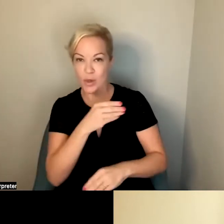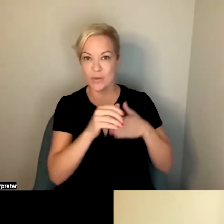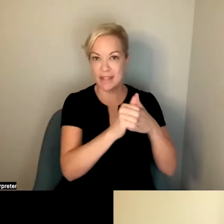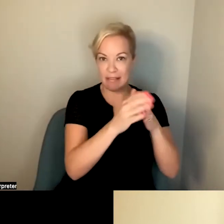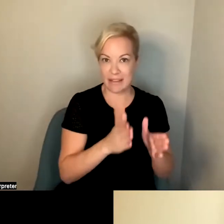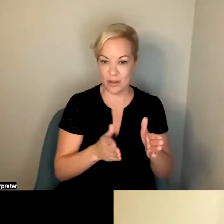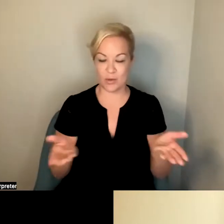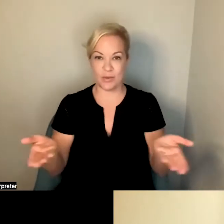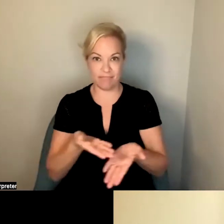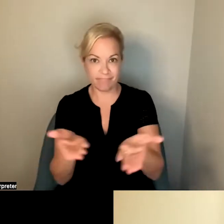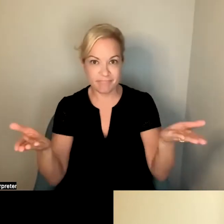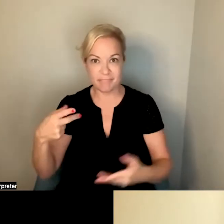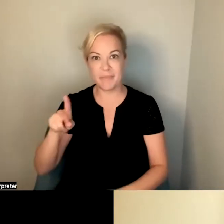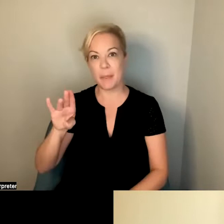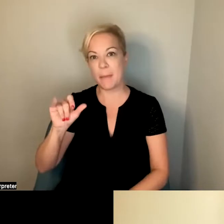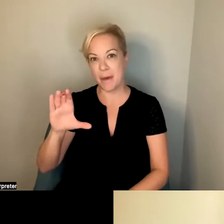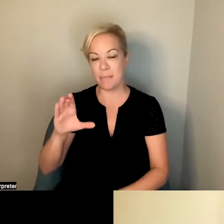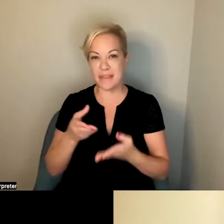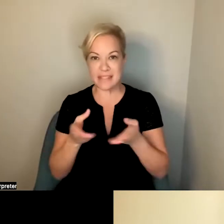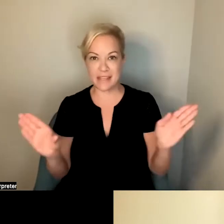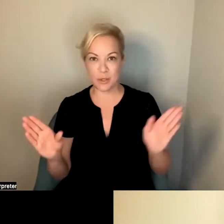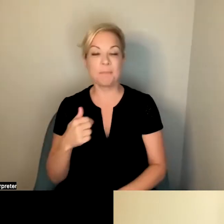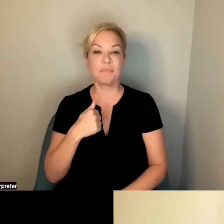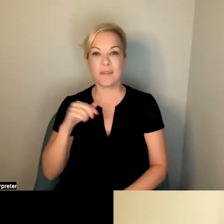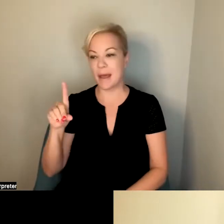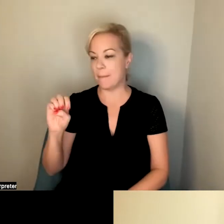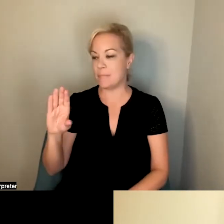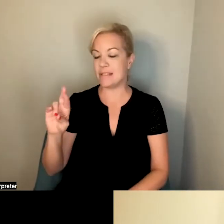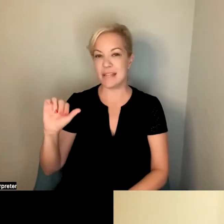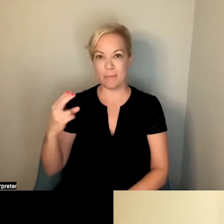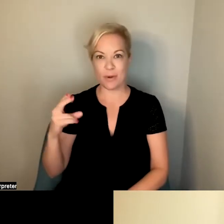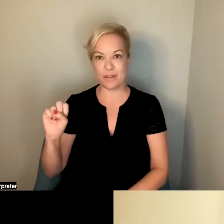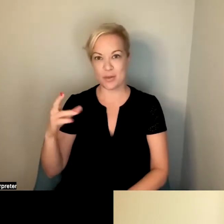and I serve on the Mid-Atlantic Association of Museums' Board of Directors and I'm delighted